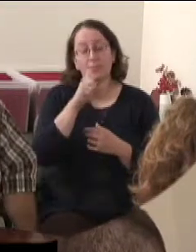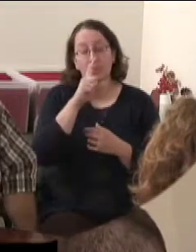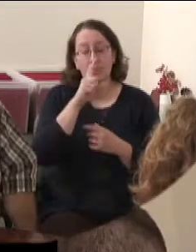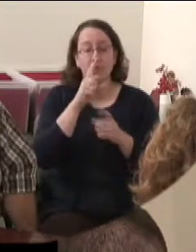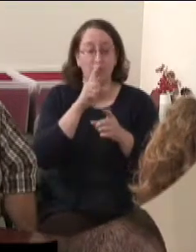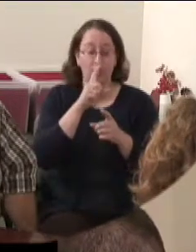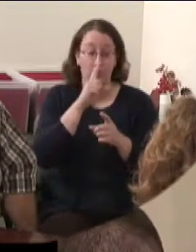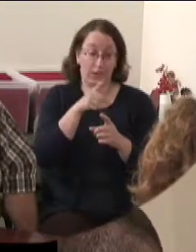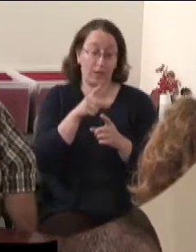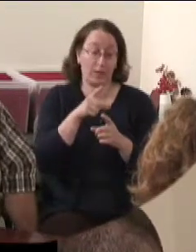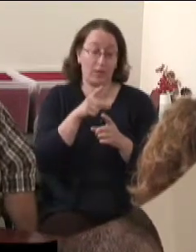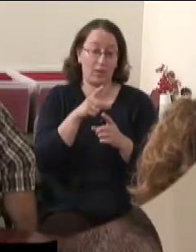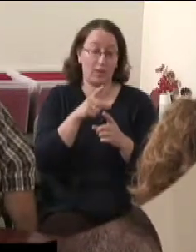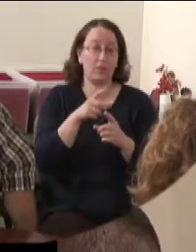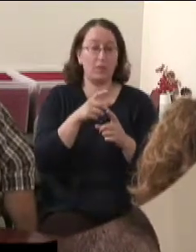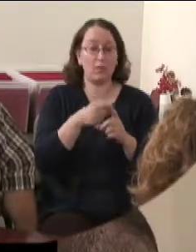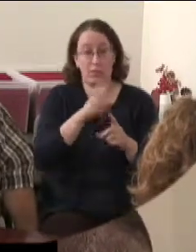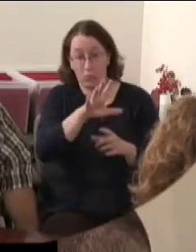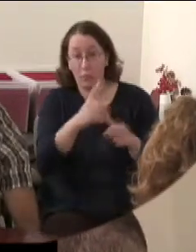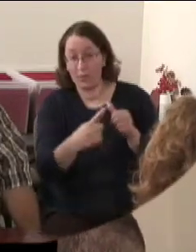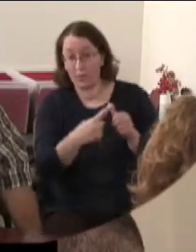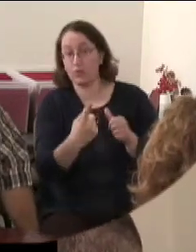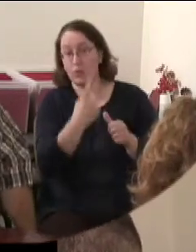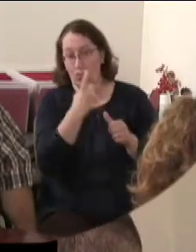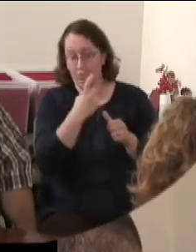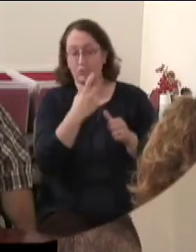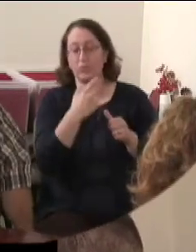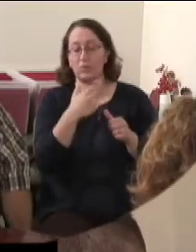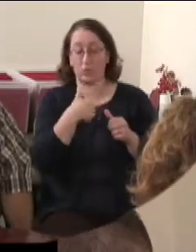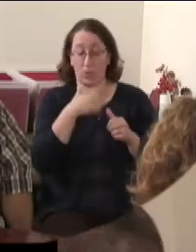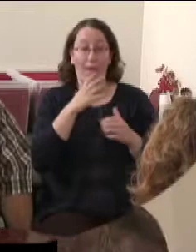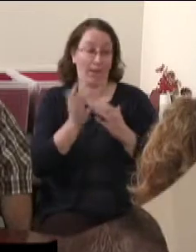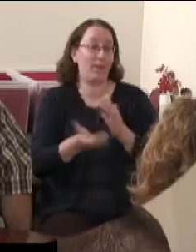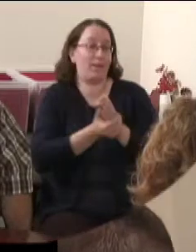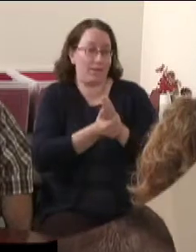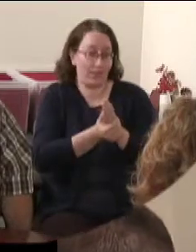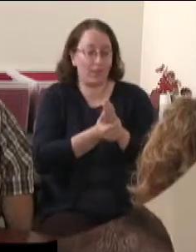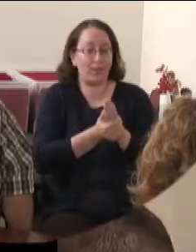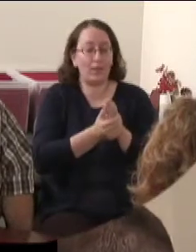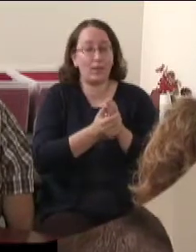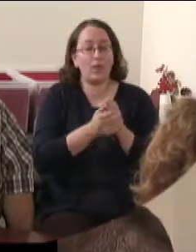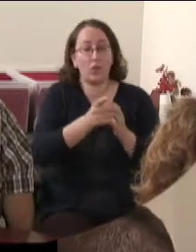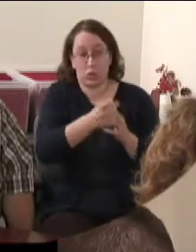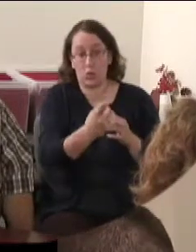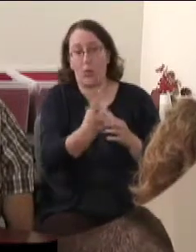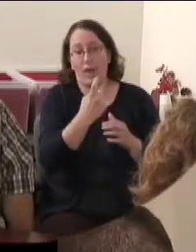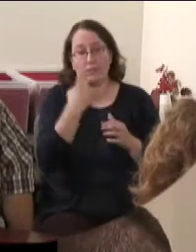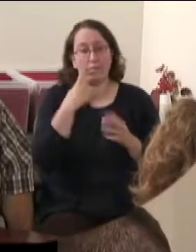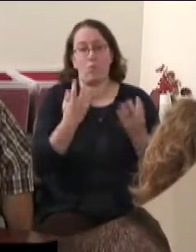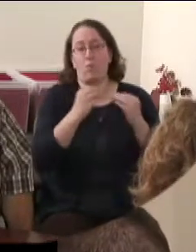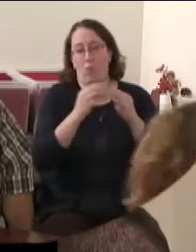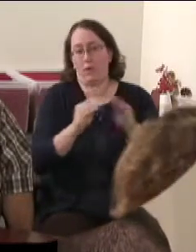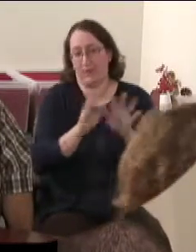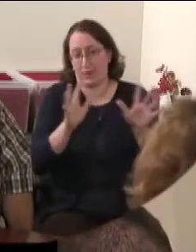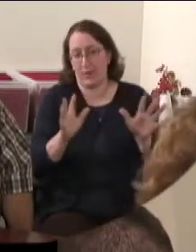to one of your first questions where you had appended. You were asking for further clarification,